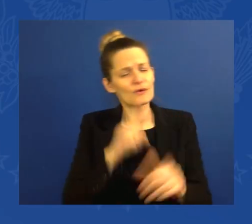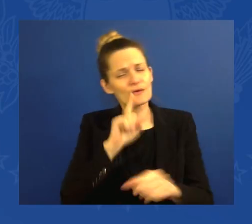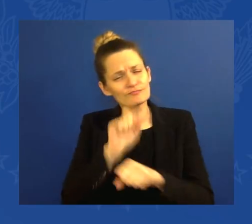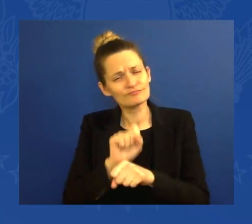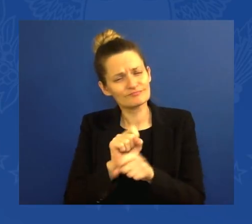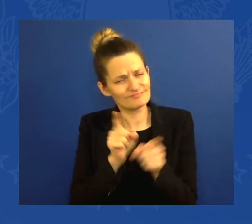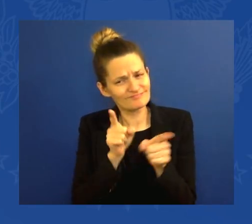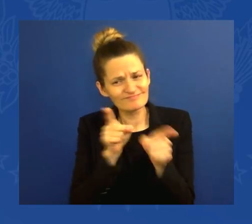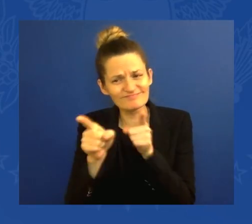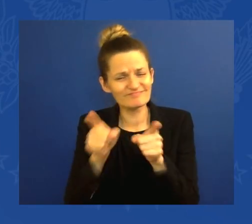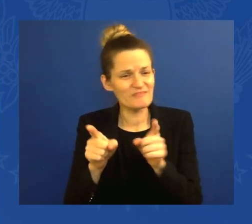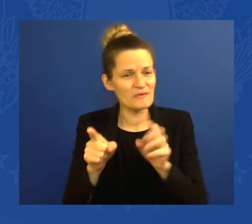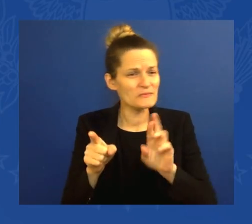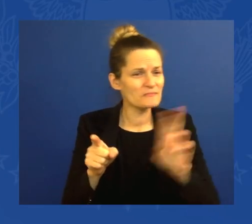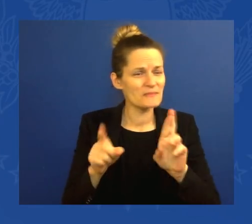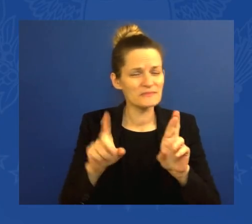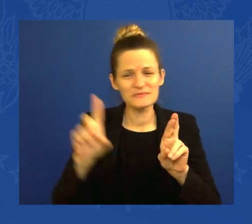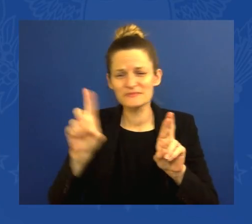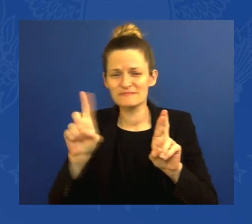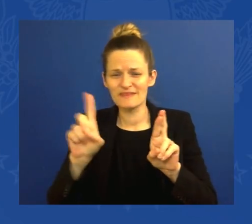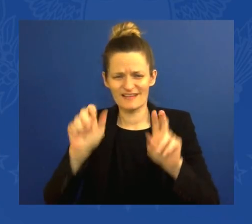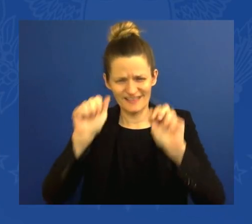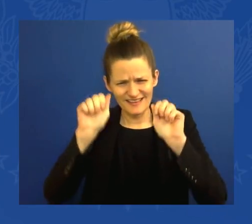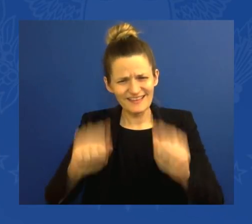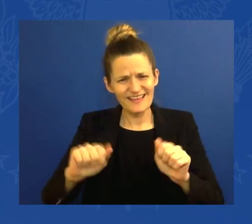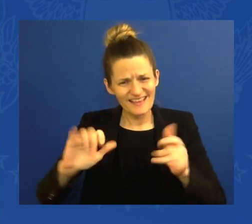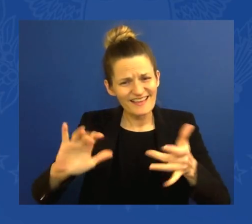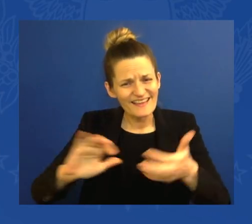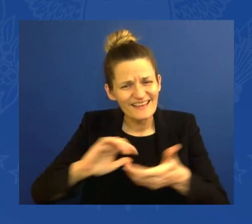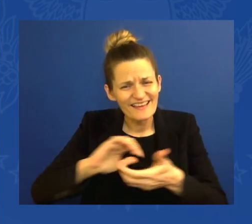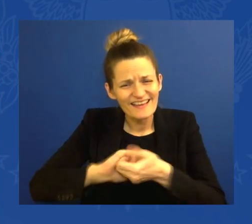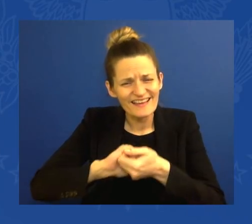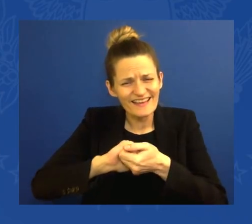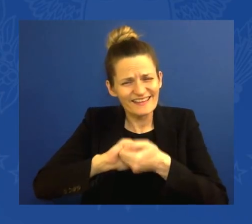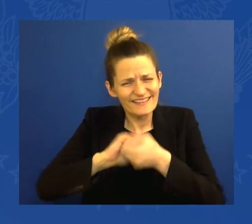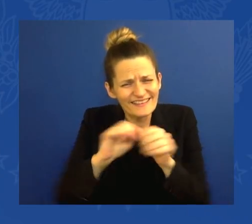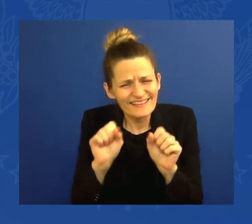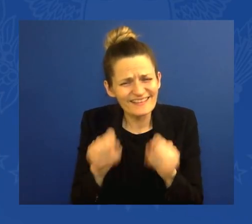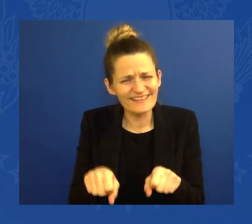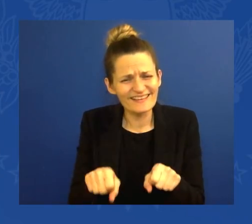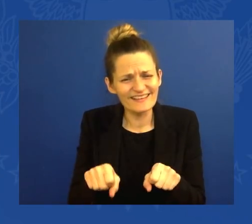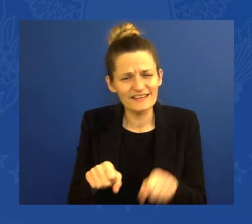I can't think of a better way to kick off Women's History Month than by signing a bill